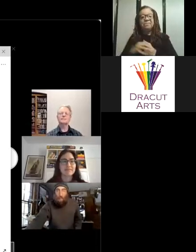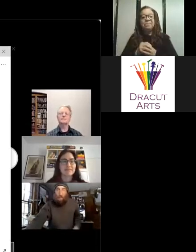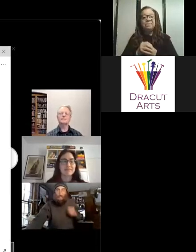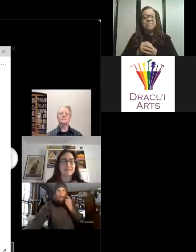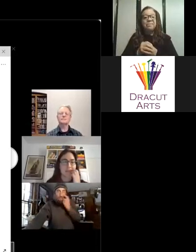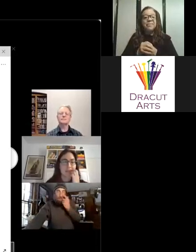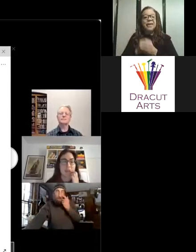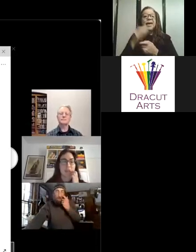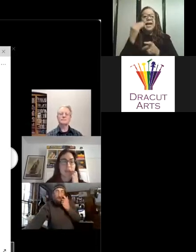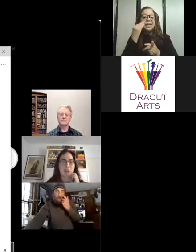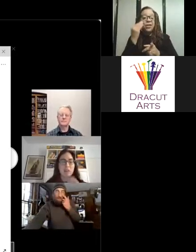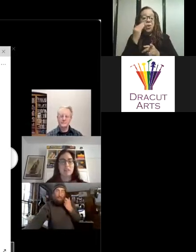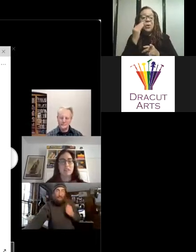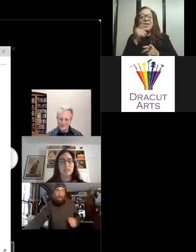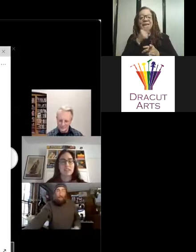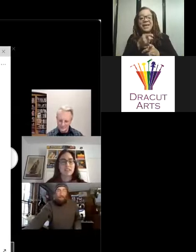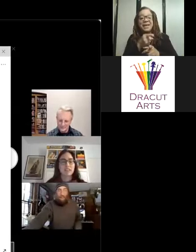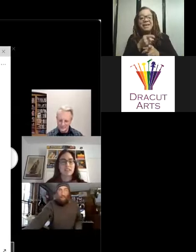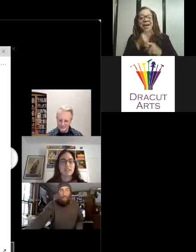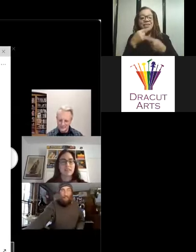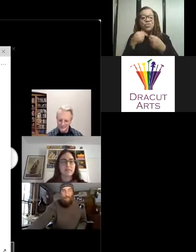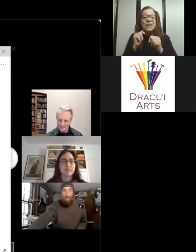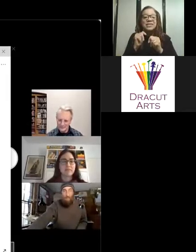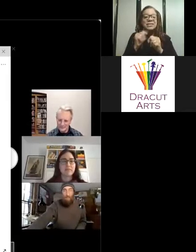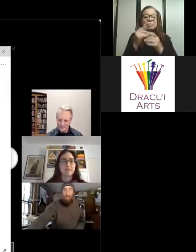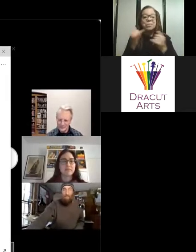Colby's sense of humor, I tried to line up the actions of these two panels,